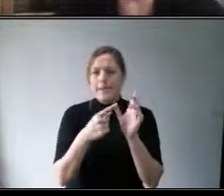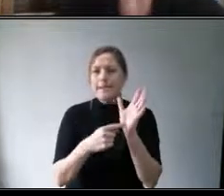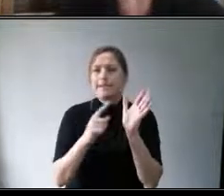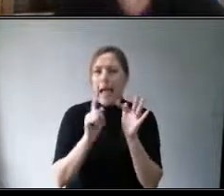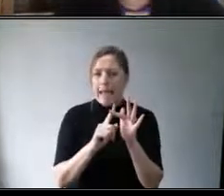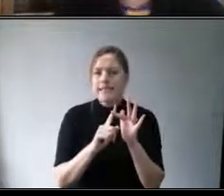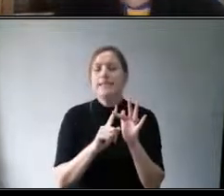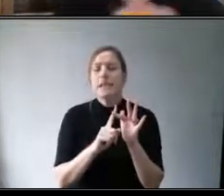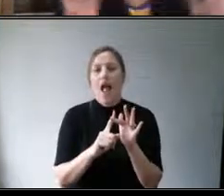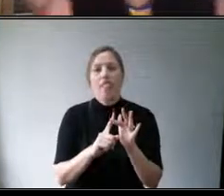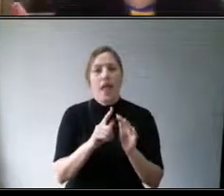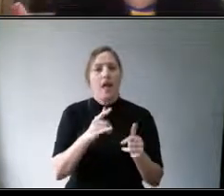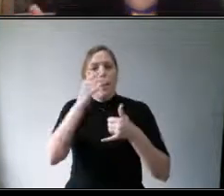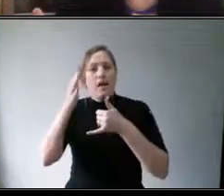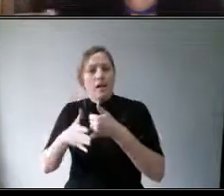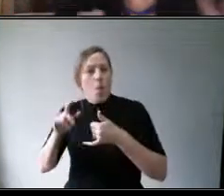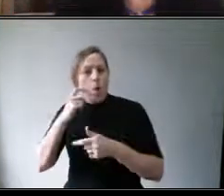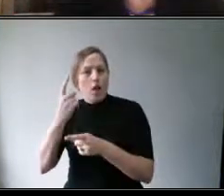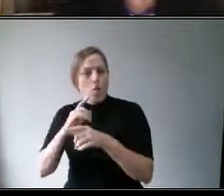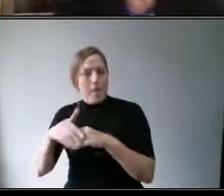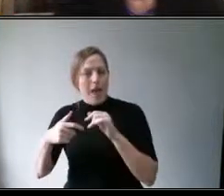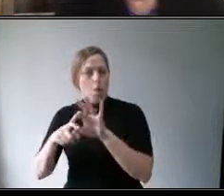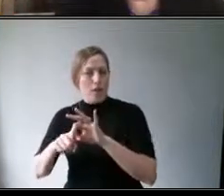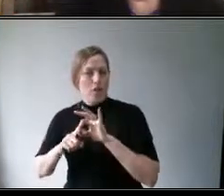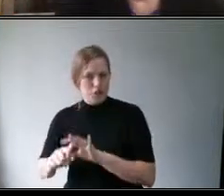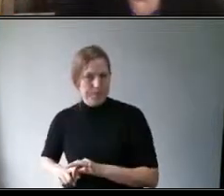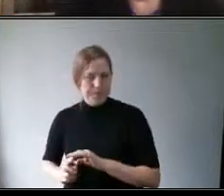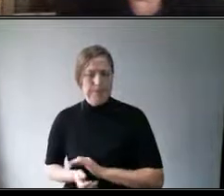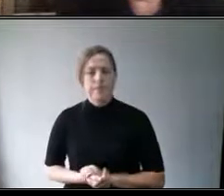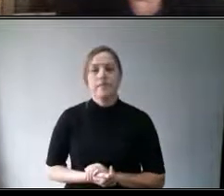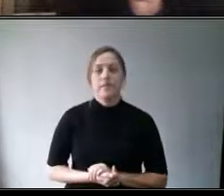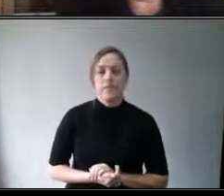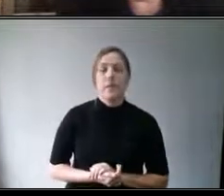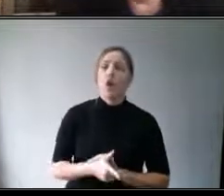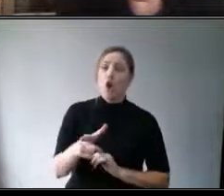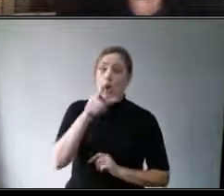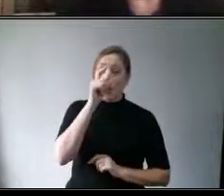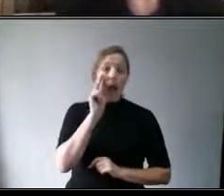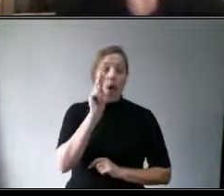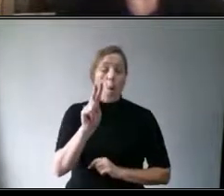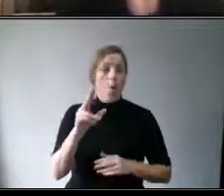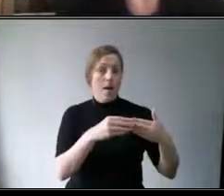um so this is all in the guidelines but just to i guess reiterate liz's point um